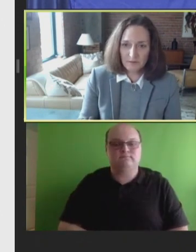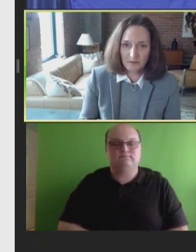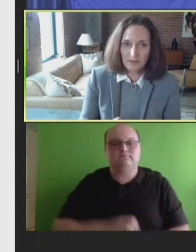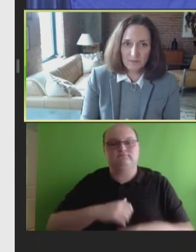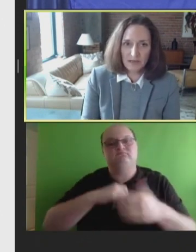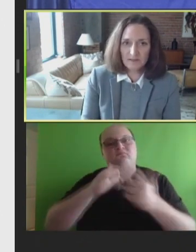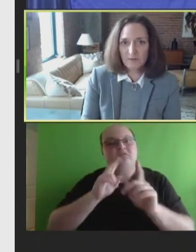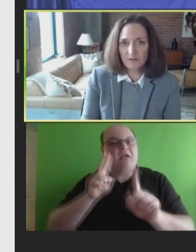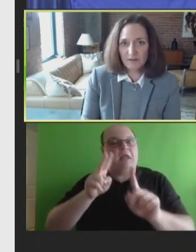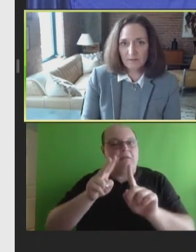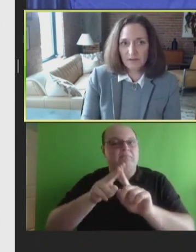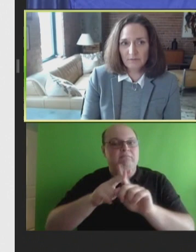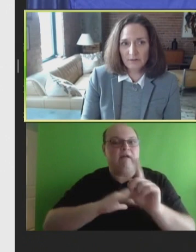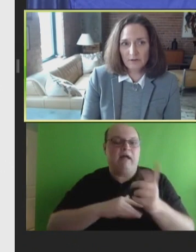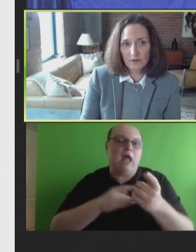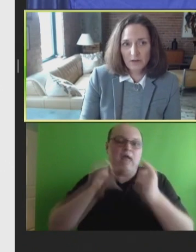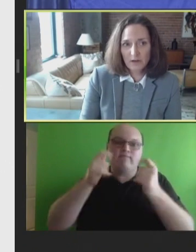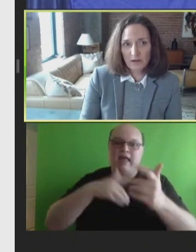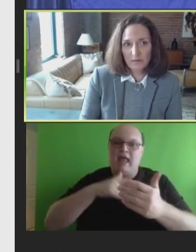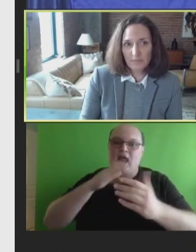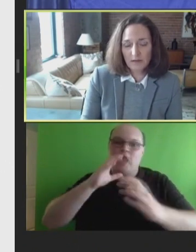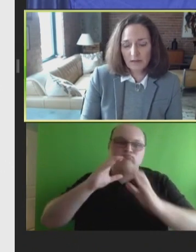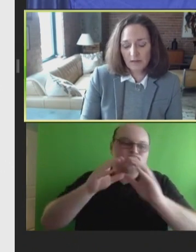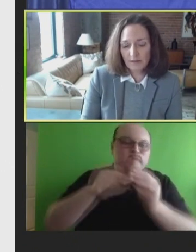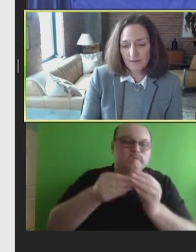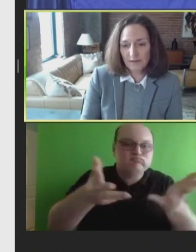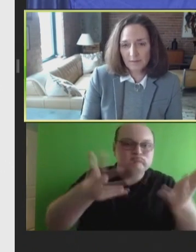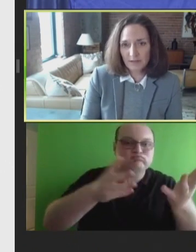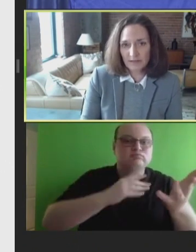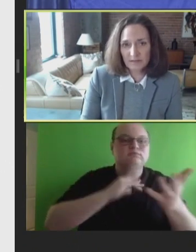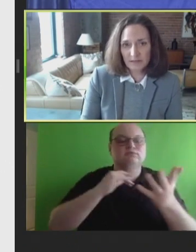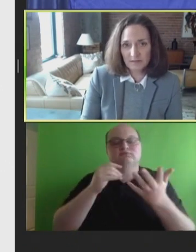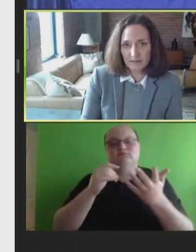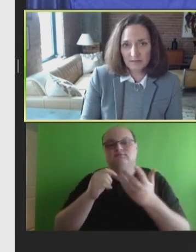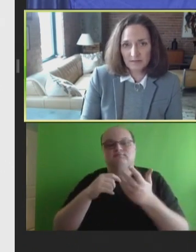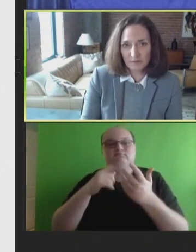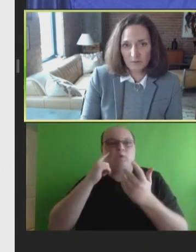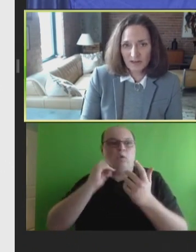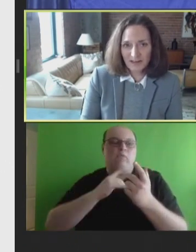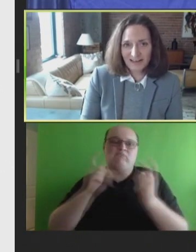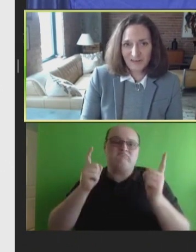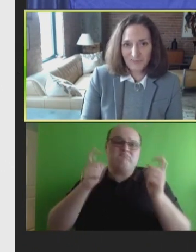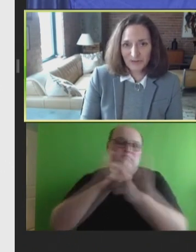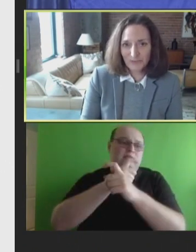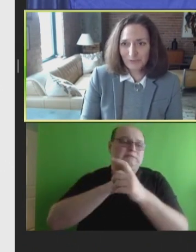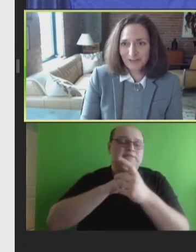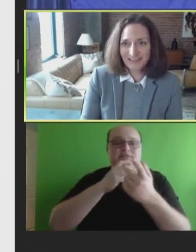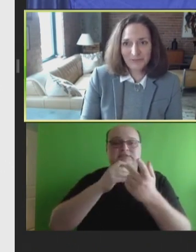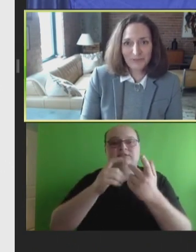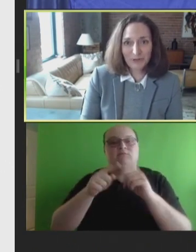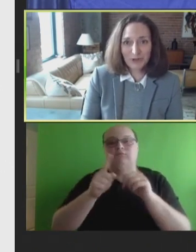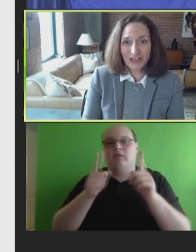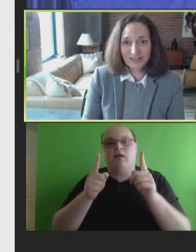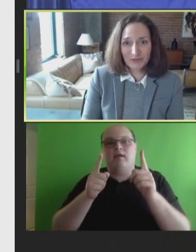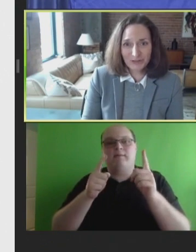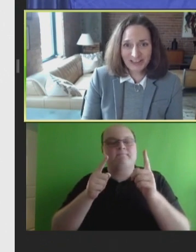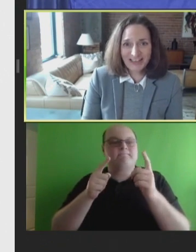as efficiently as possible, even though the complexity exists. So, we've learned a lot